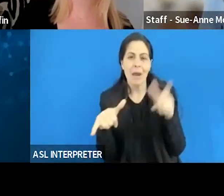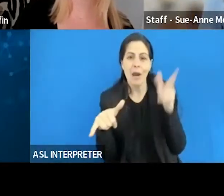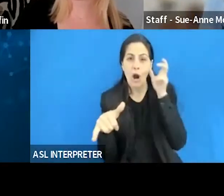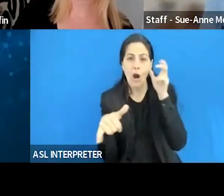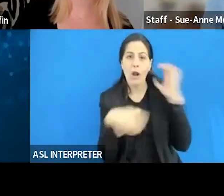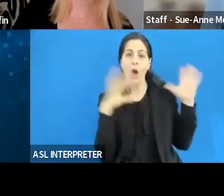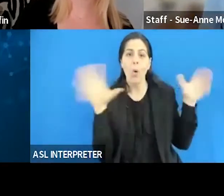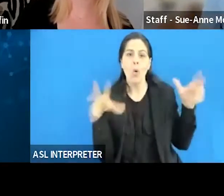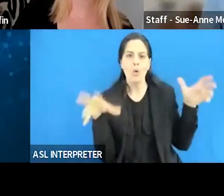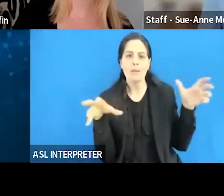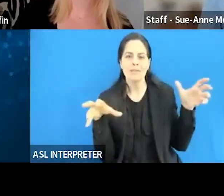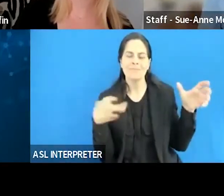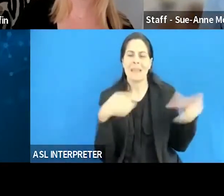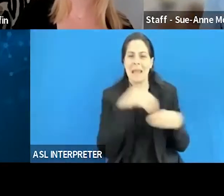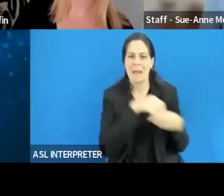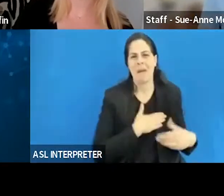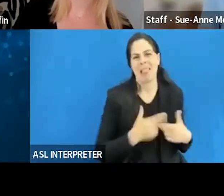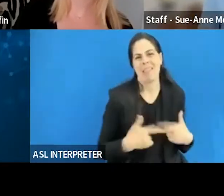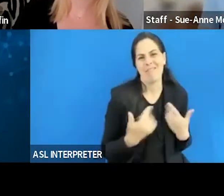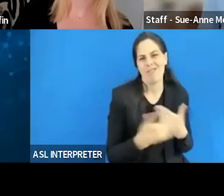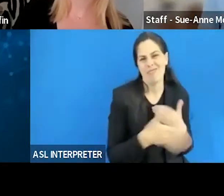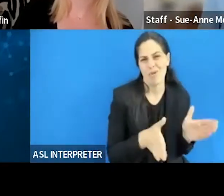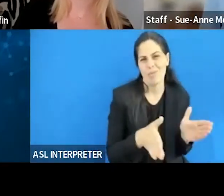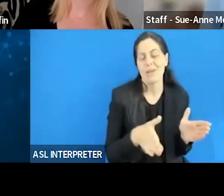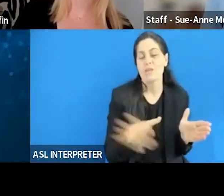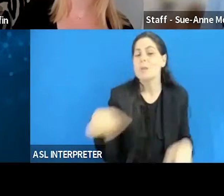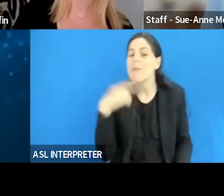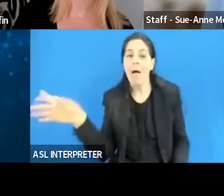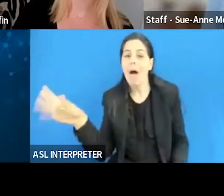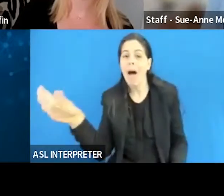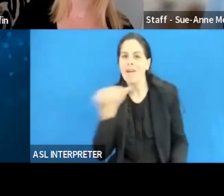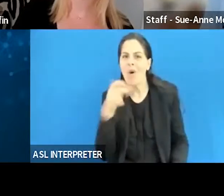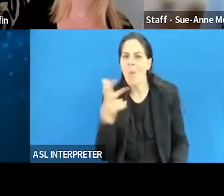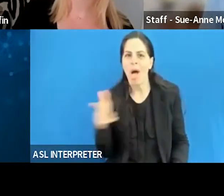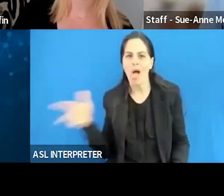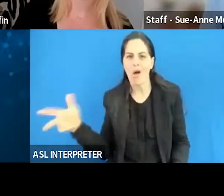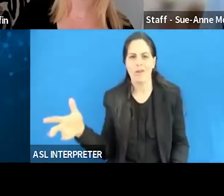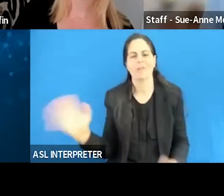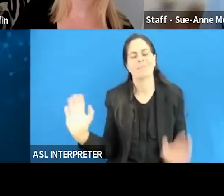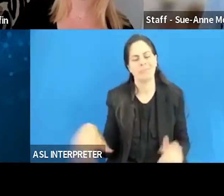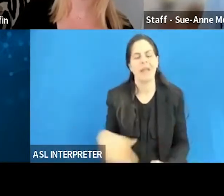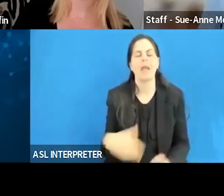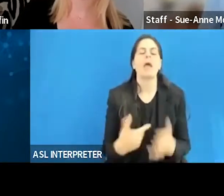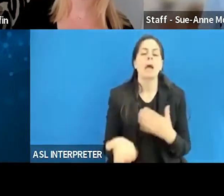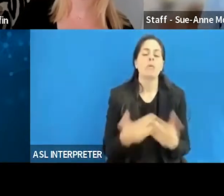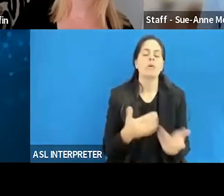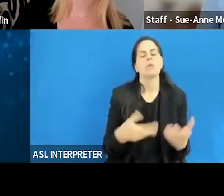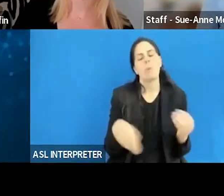it's about the content, but I more than how it looks, even how it sounds. So that's key.